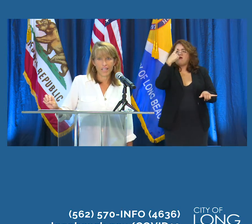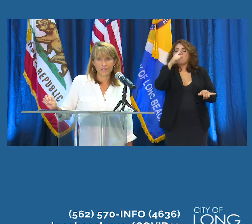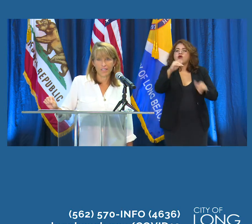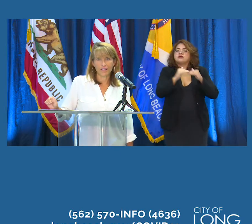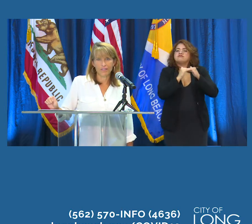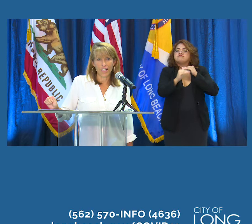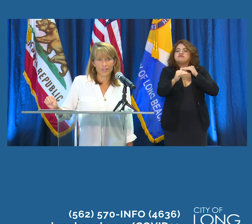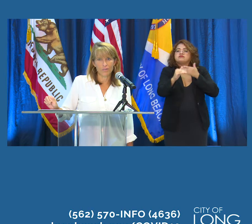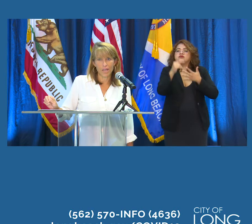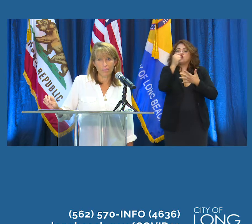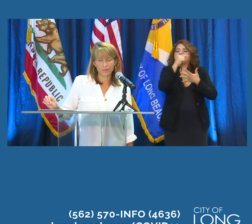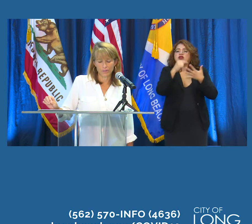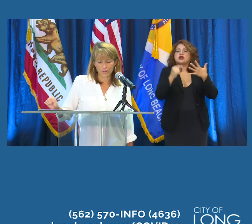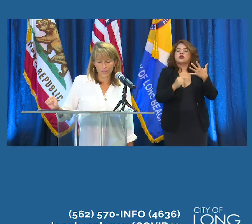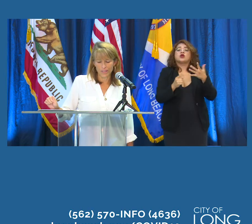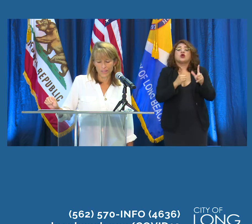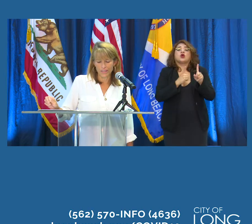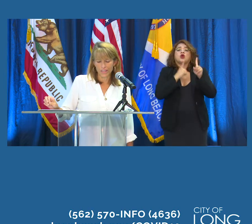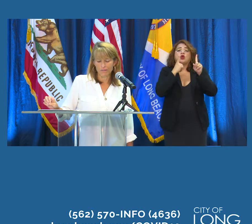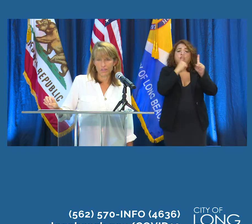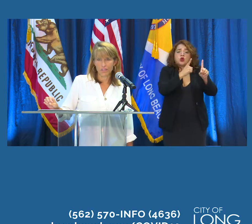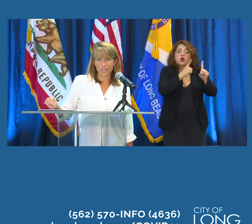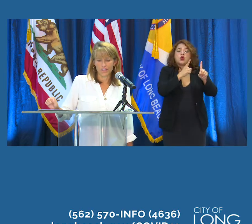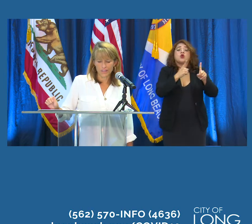It's necessary for us to be able to loosen restrictions.